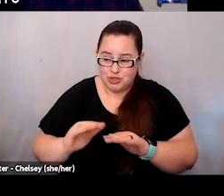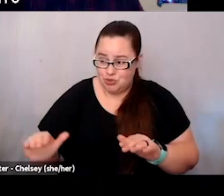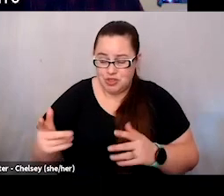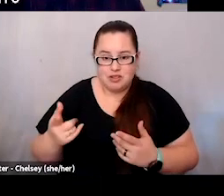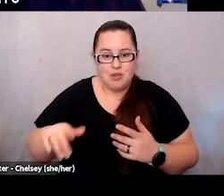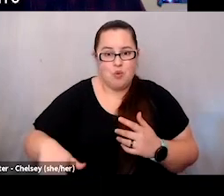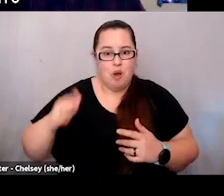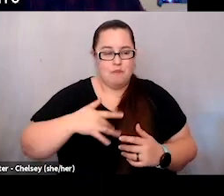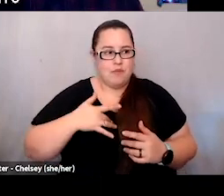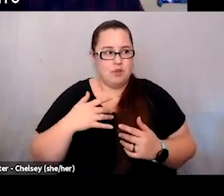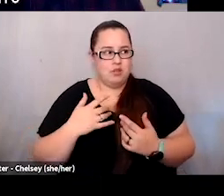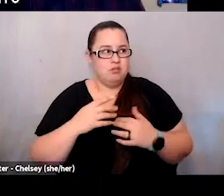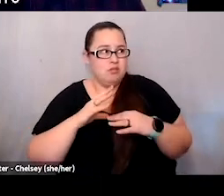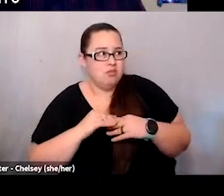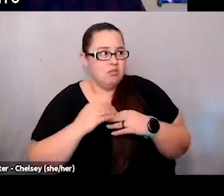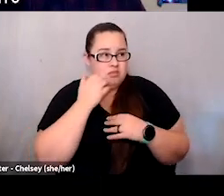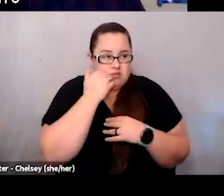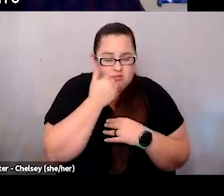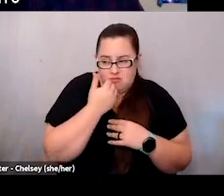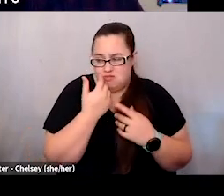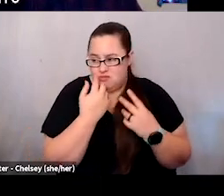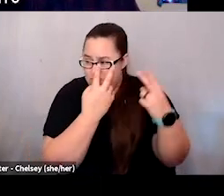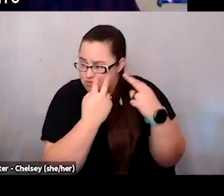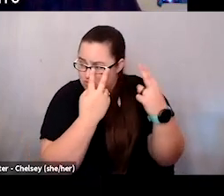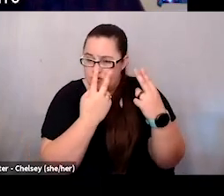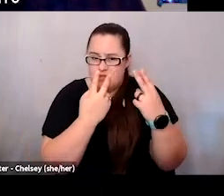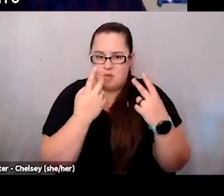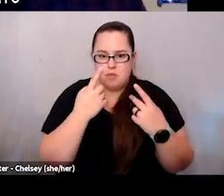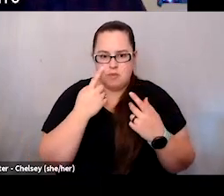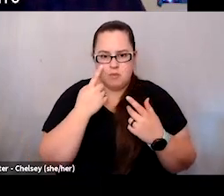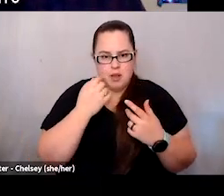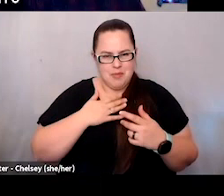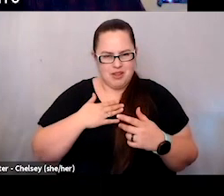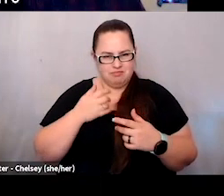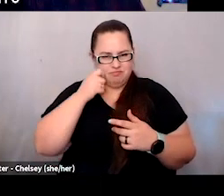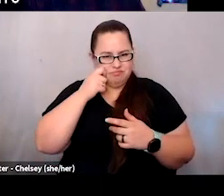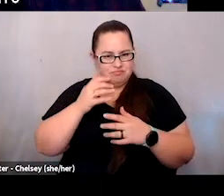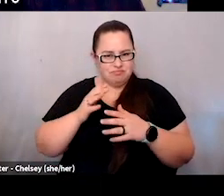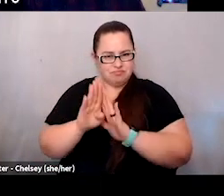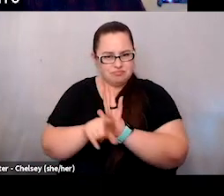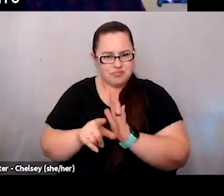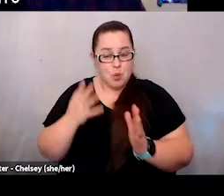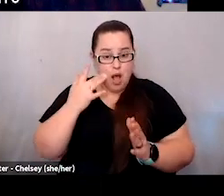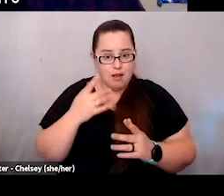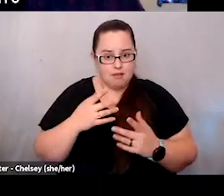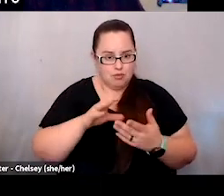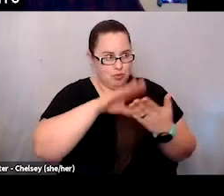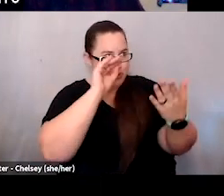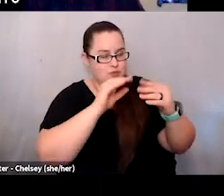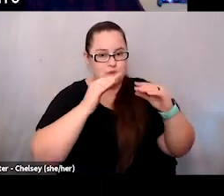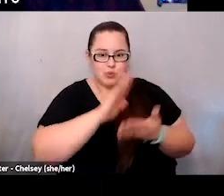who often feel ashamed of who they are. I grew up feeling ashamed of who I was. Partly